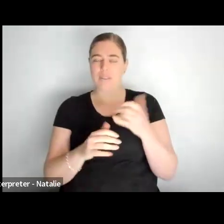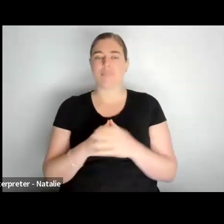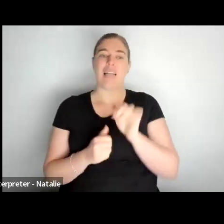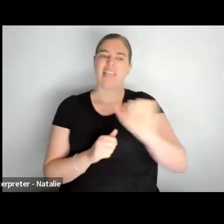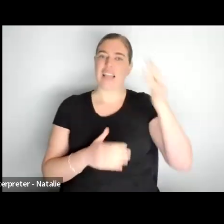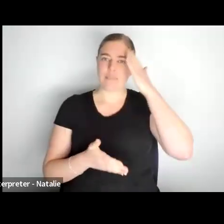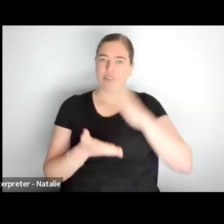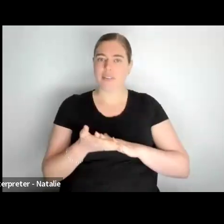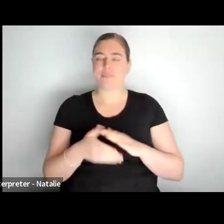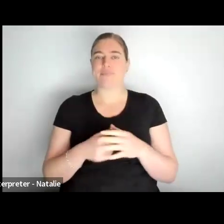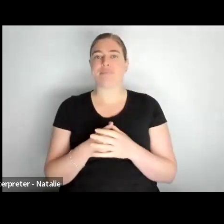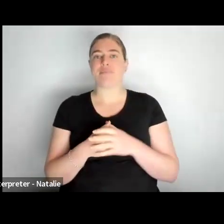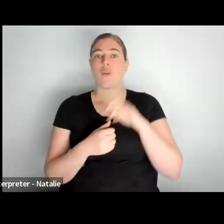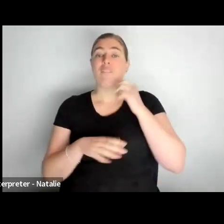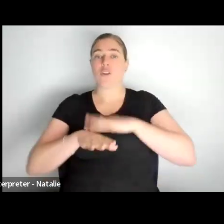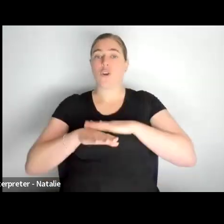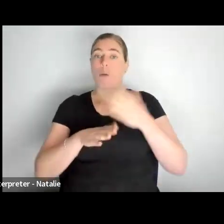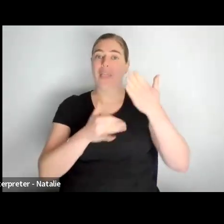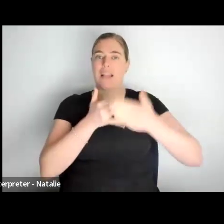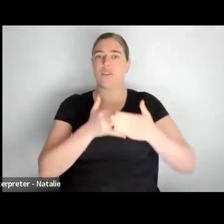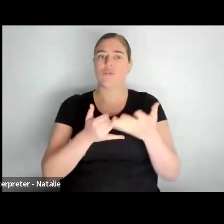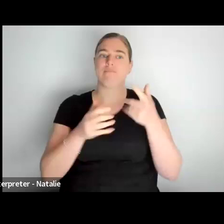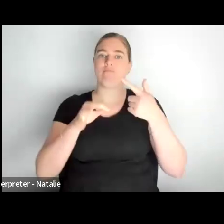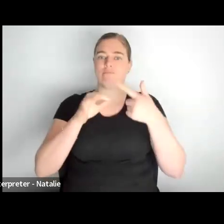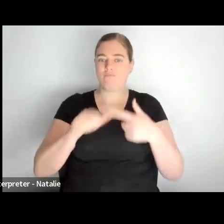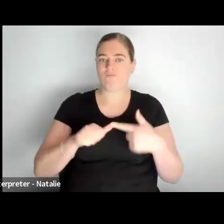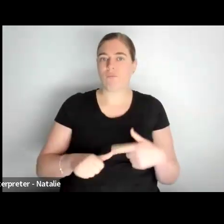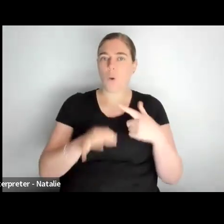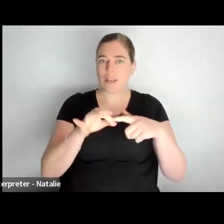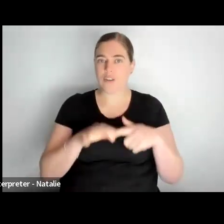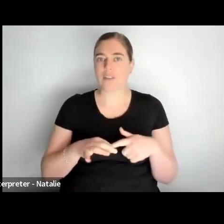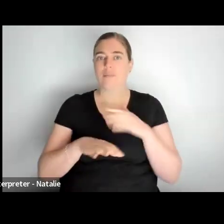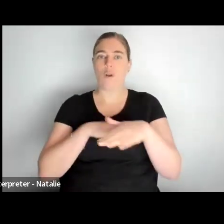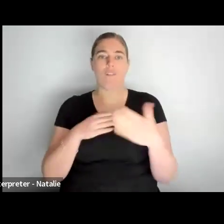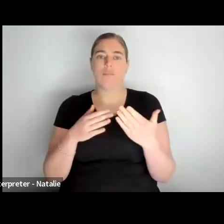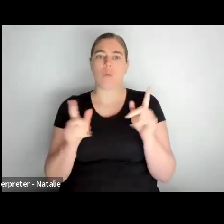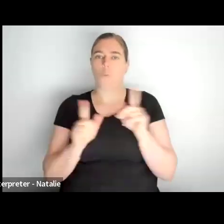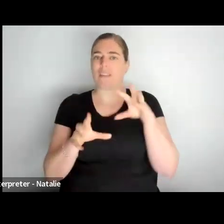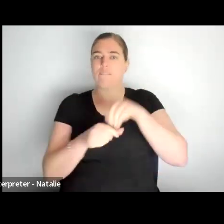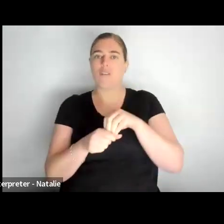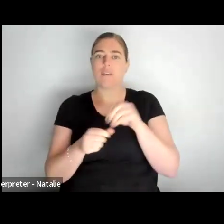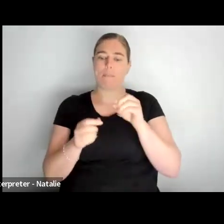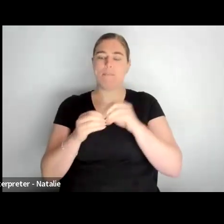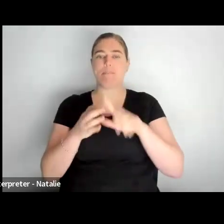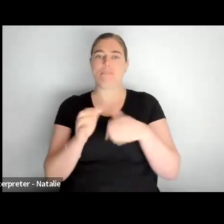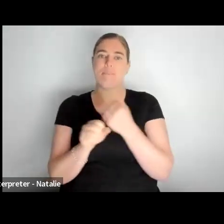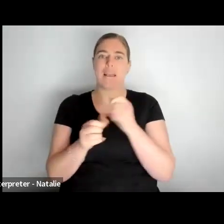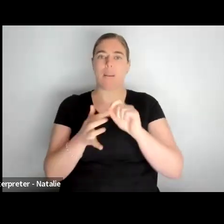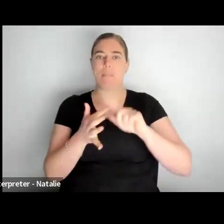will have time to answer your questions about being a peer and we will also go through how